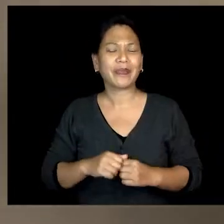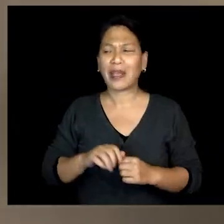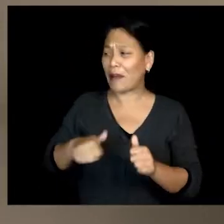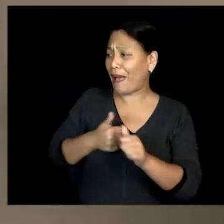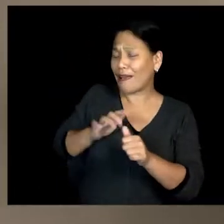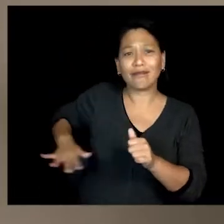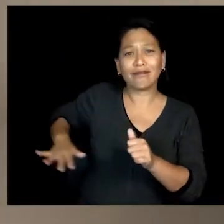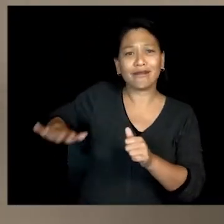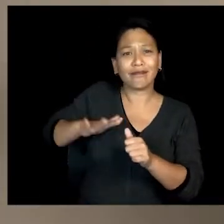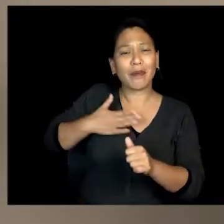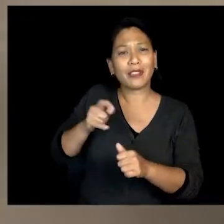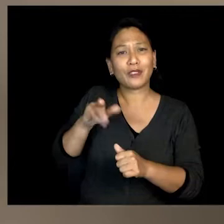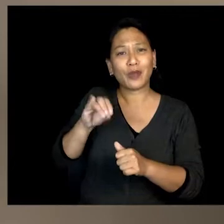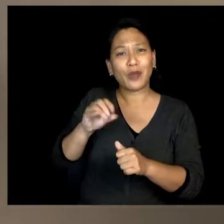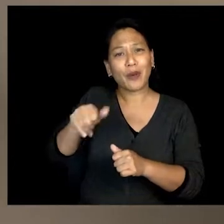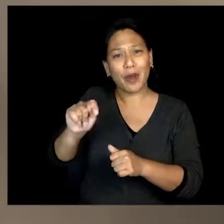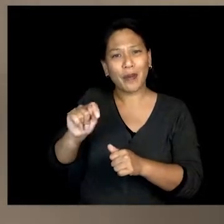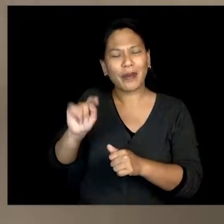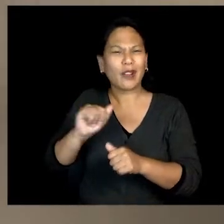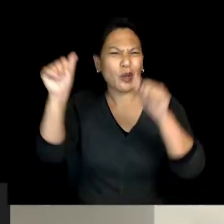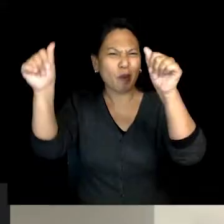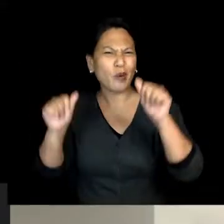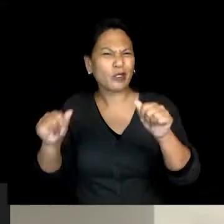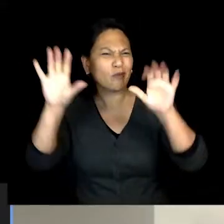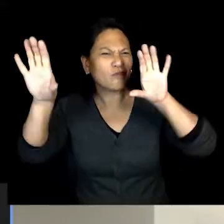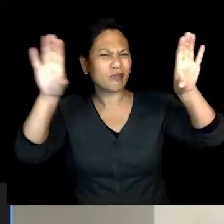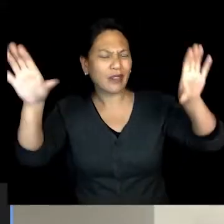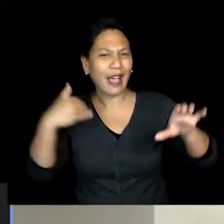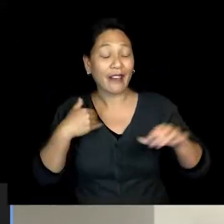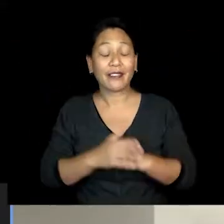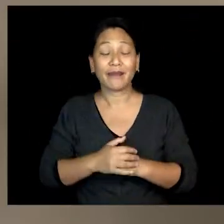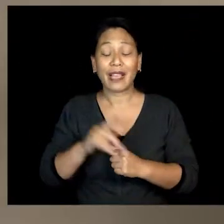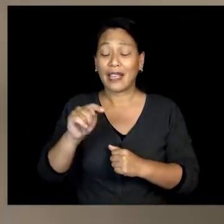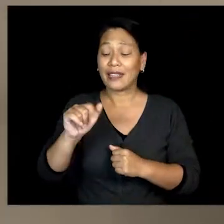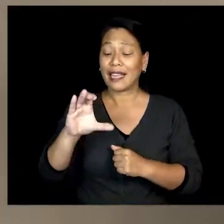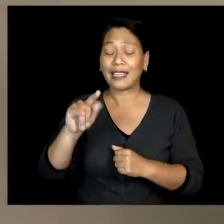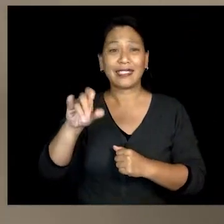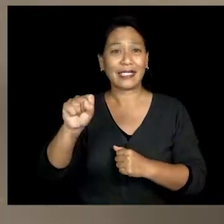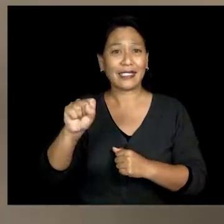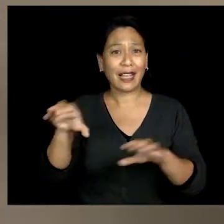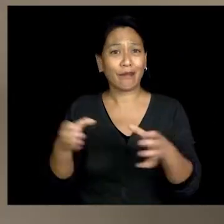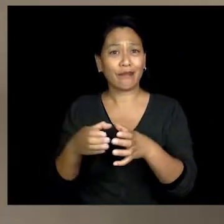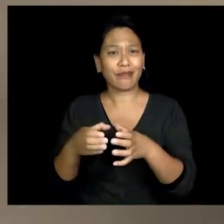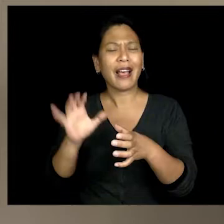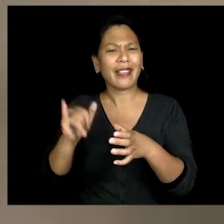of my small studio apartment and some posters on the wall. TACTICS is a development hub for theatre in Ottawa, which was founded